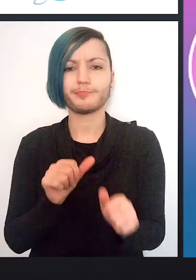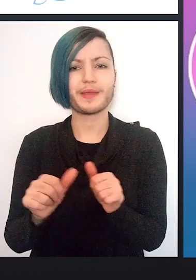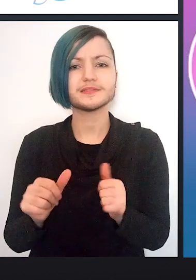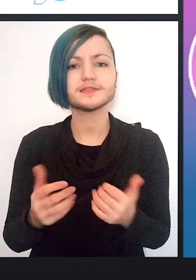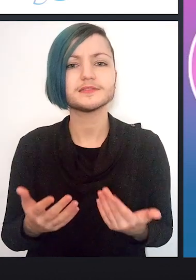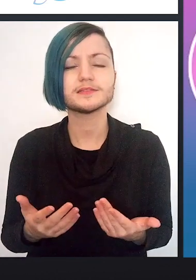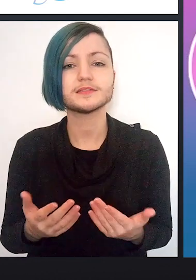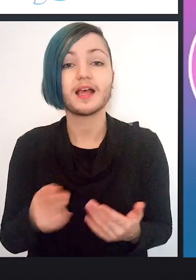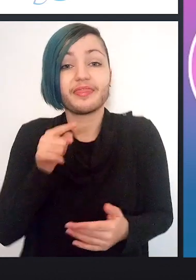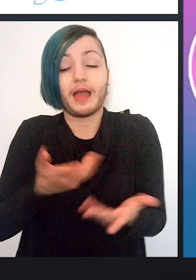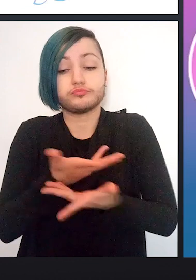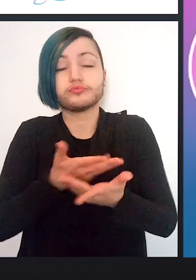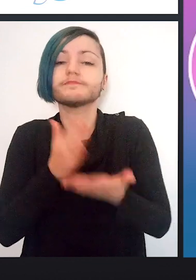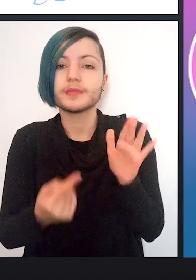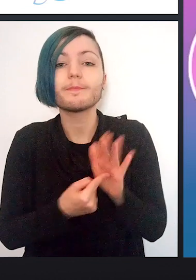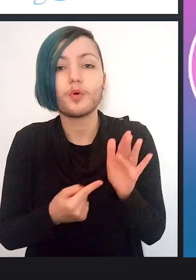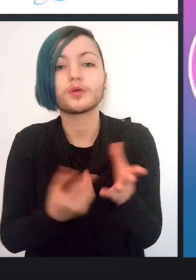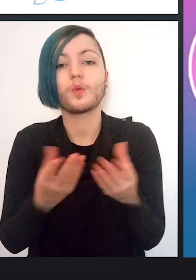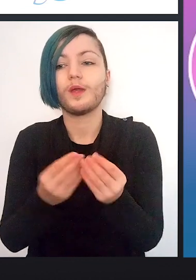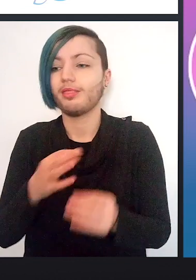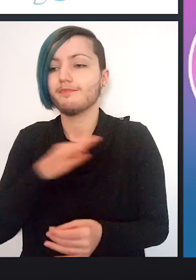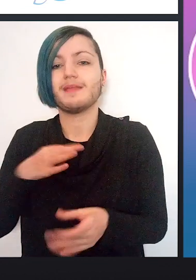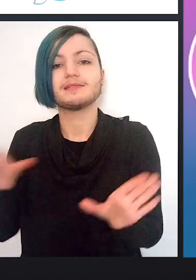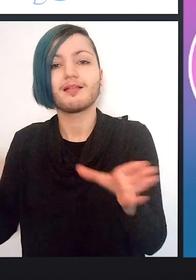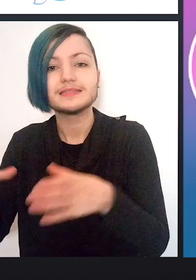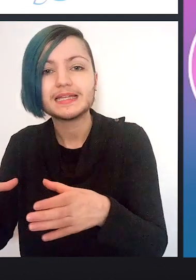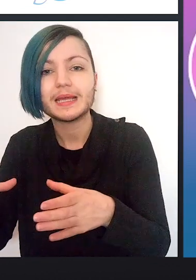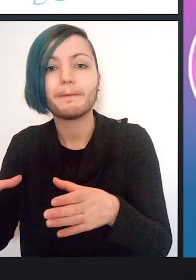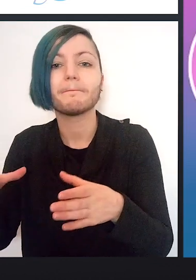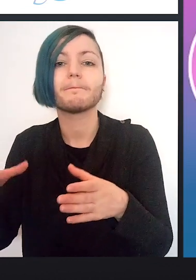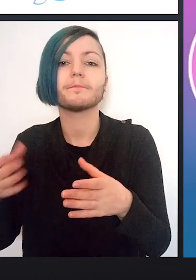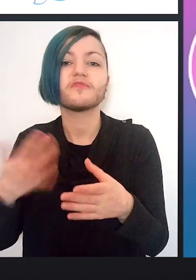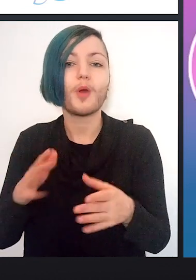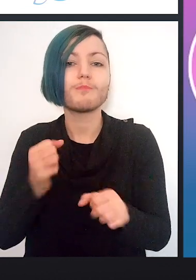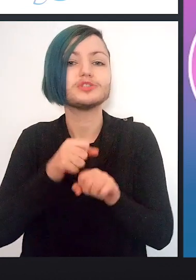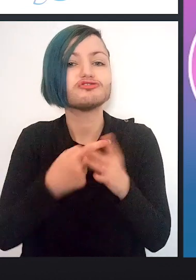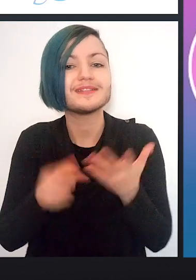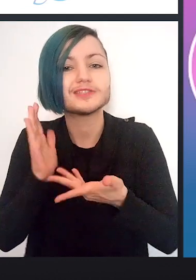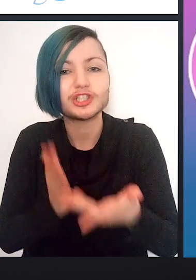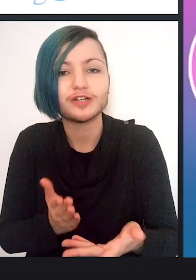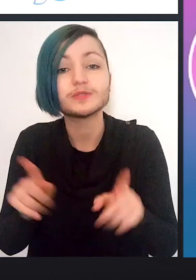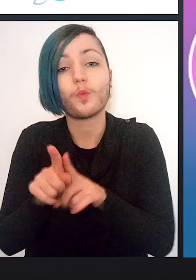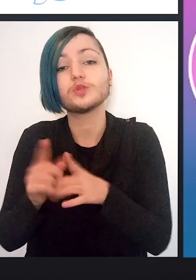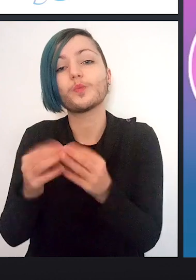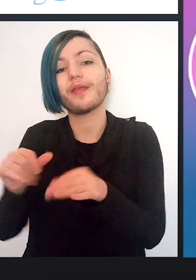necessary (to) discuss it with your clinician, the gender service and with your surgeon,